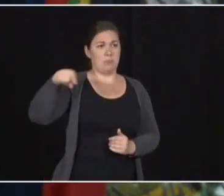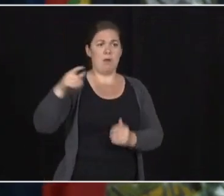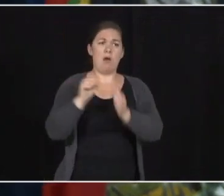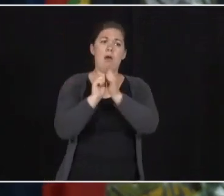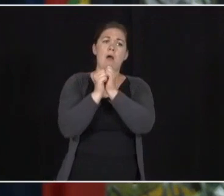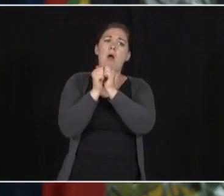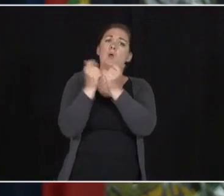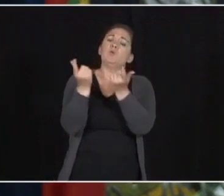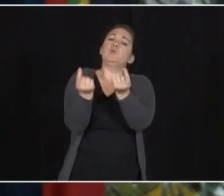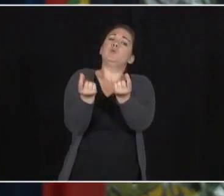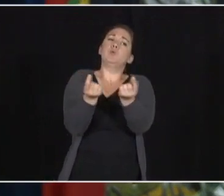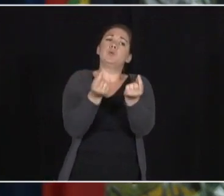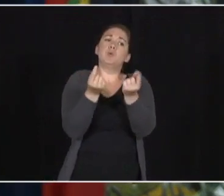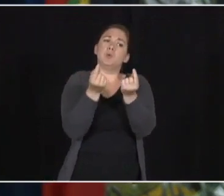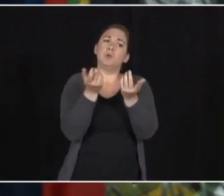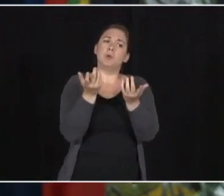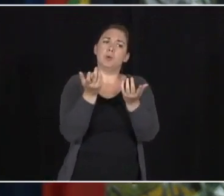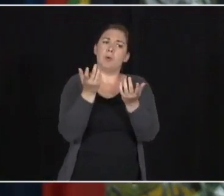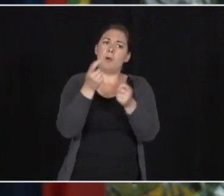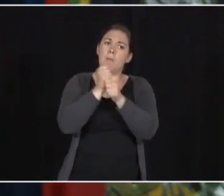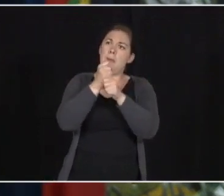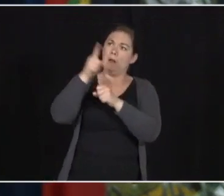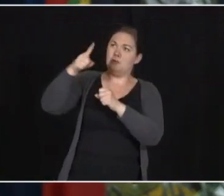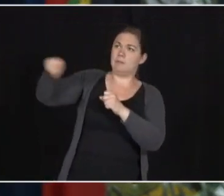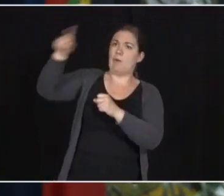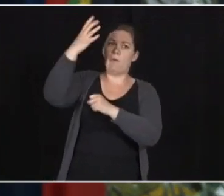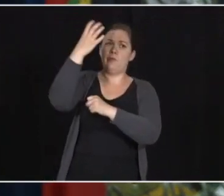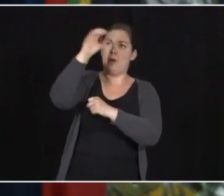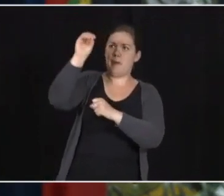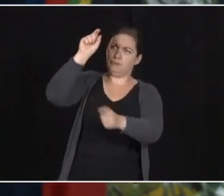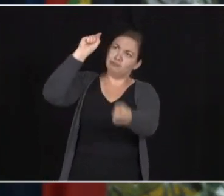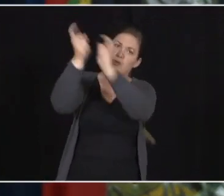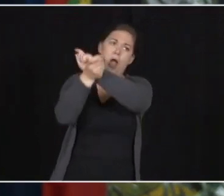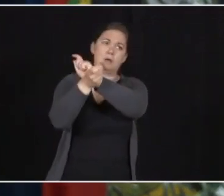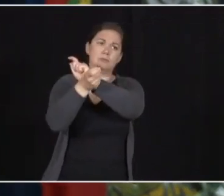What can the province do when it comes to these companies and the standard of care at these homes? Do you need to, as a province, regulate